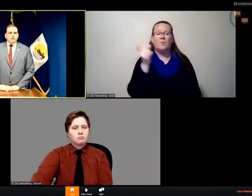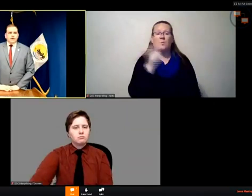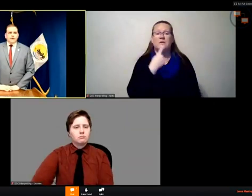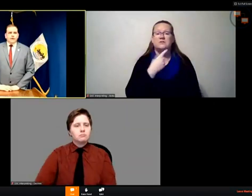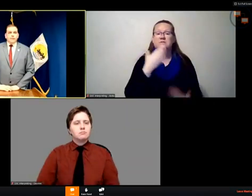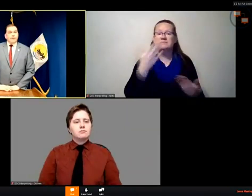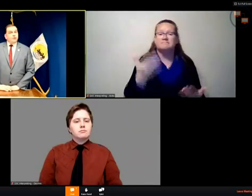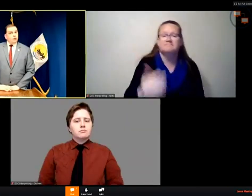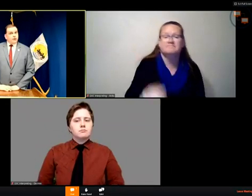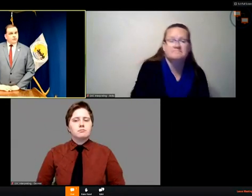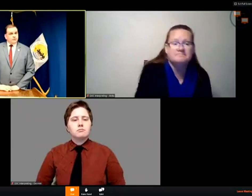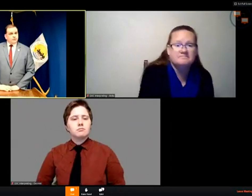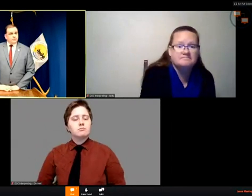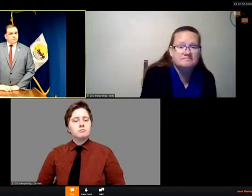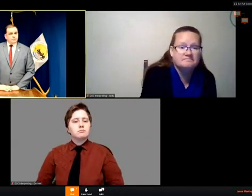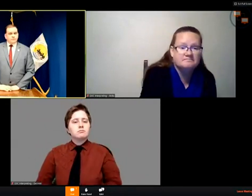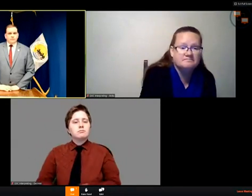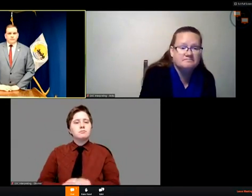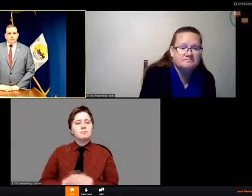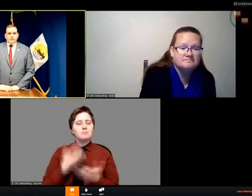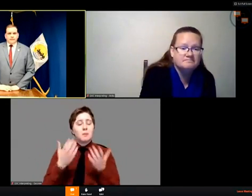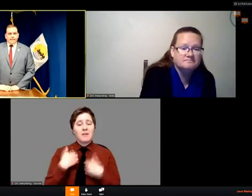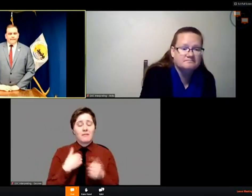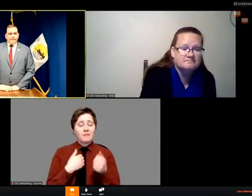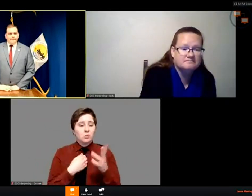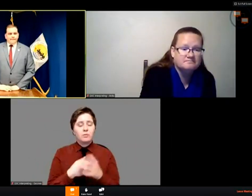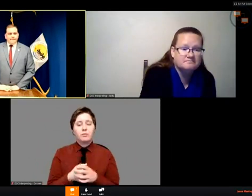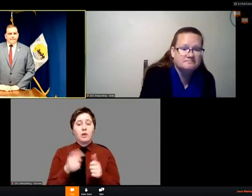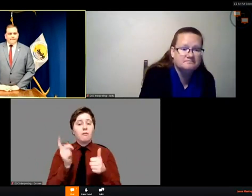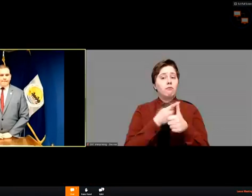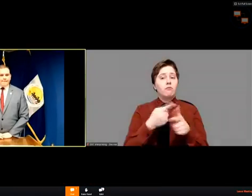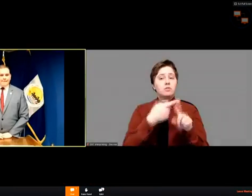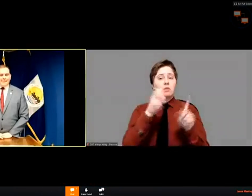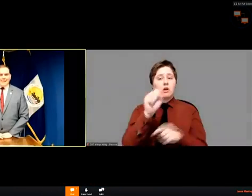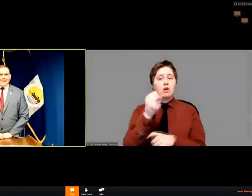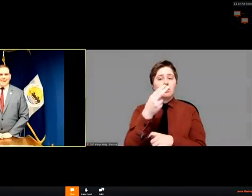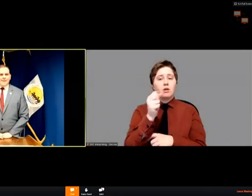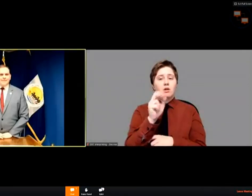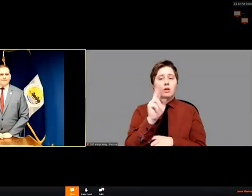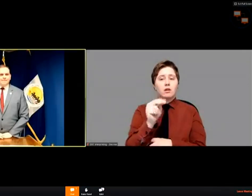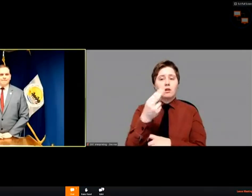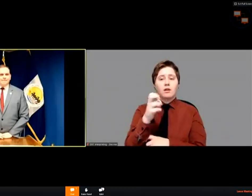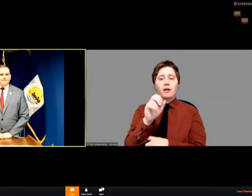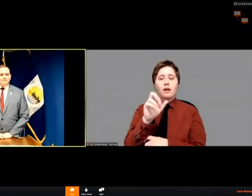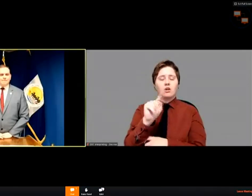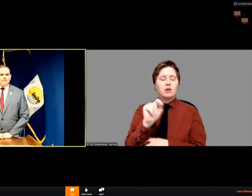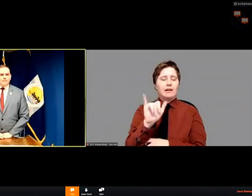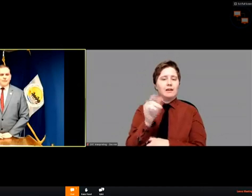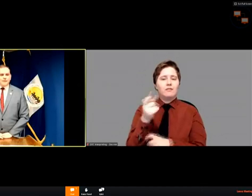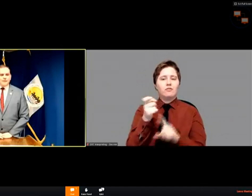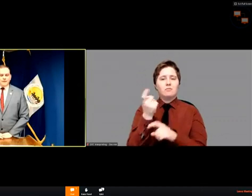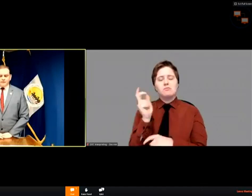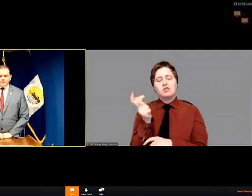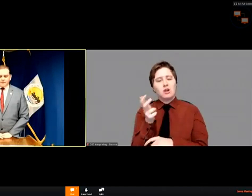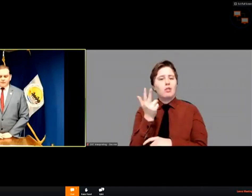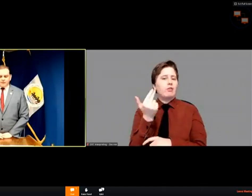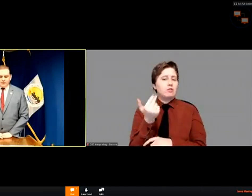Looks like there may be 2 questions there. The first question comes from Sean Haggerty, Channel 13 Sean.